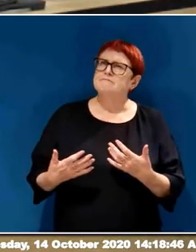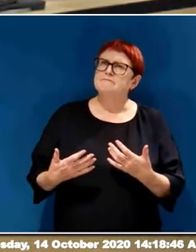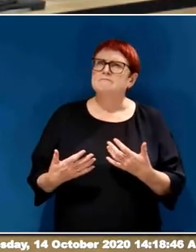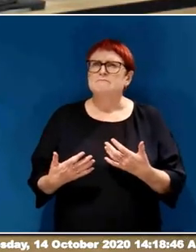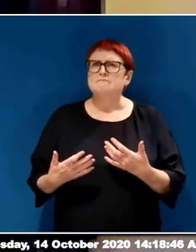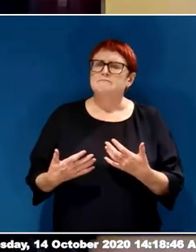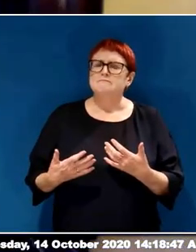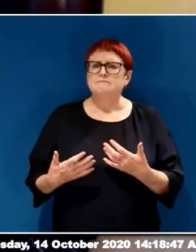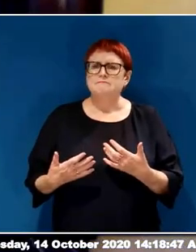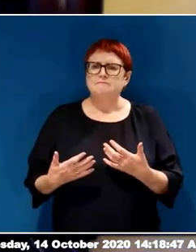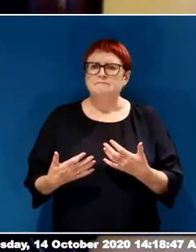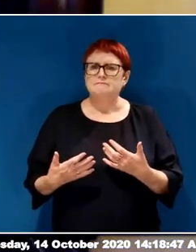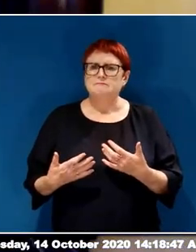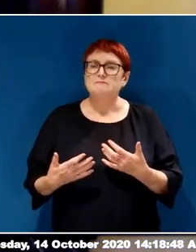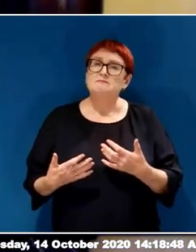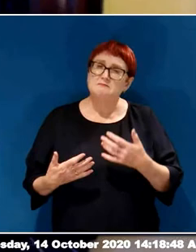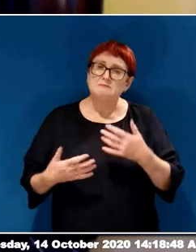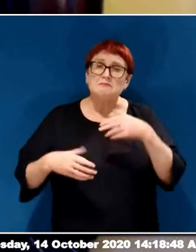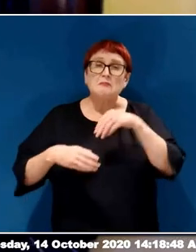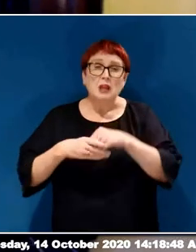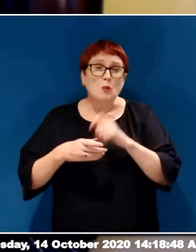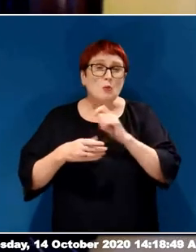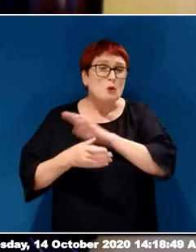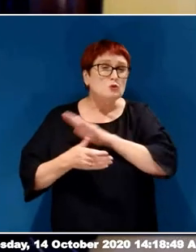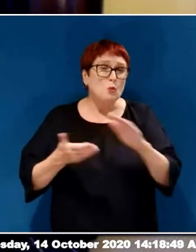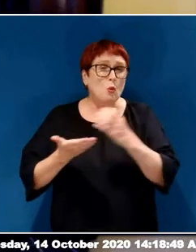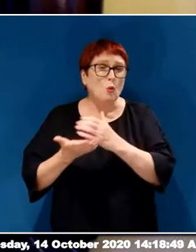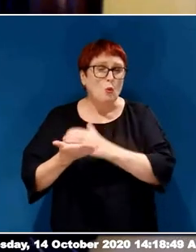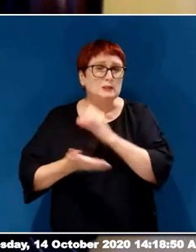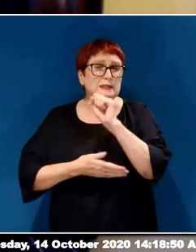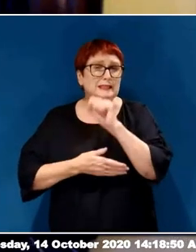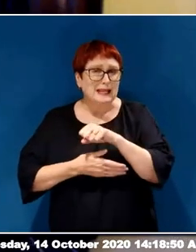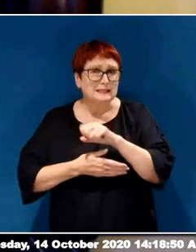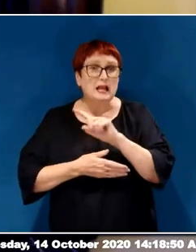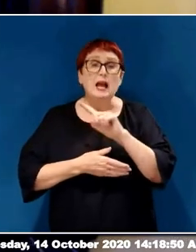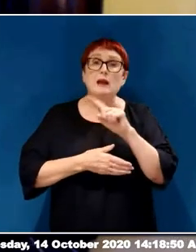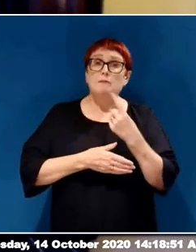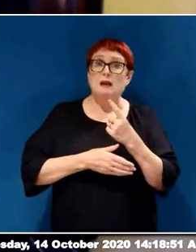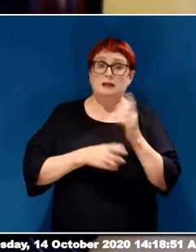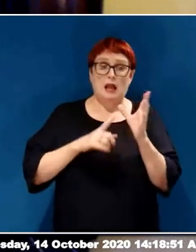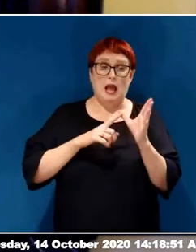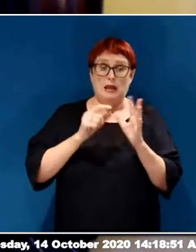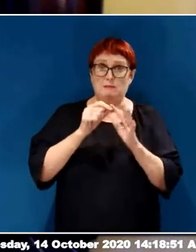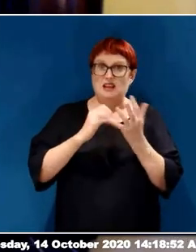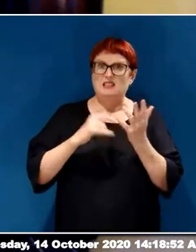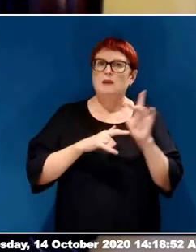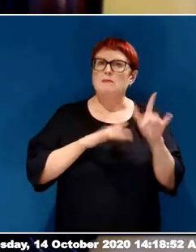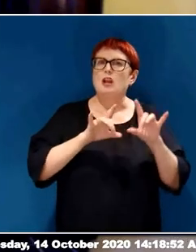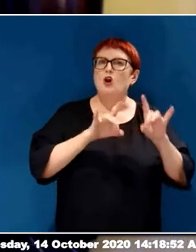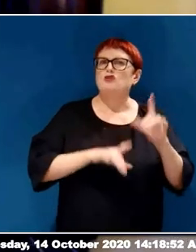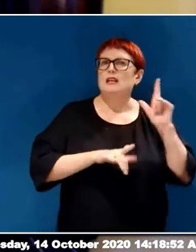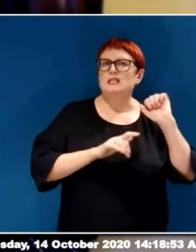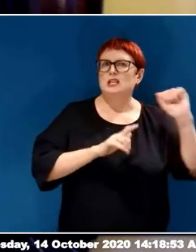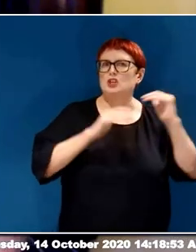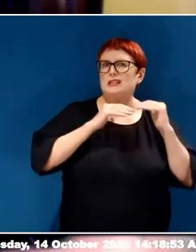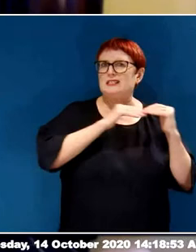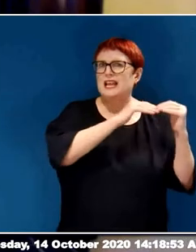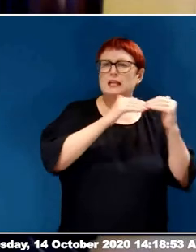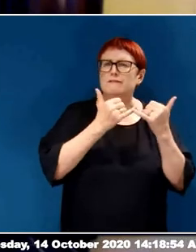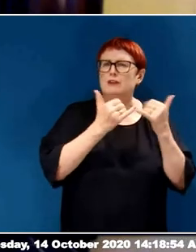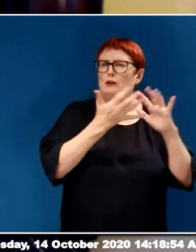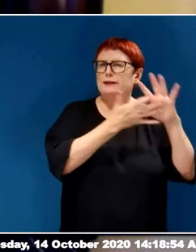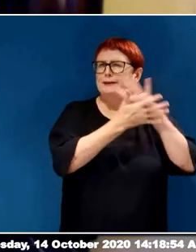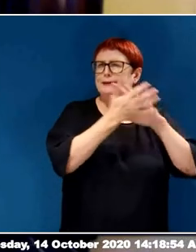the standards are quite generic, how that's undertaken is --- nobody knows.